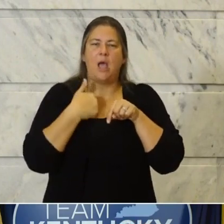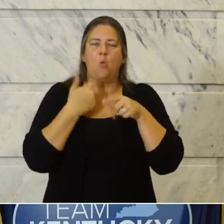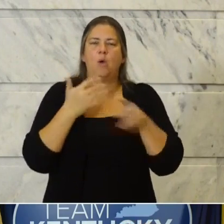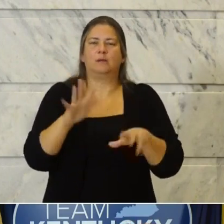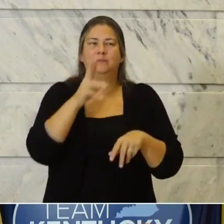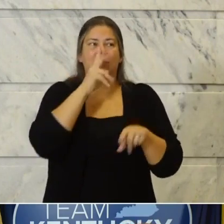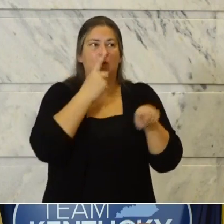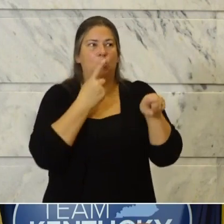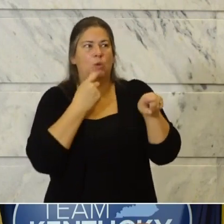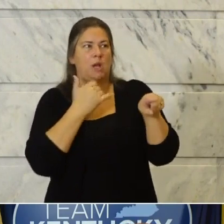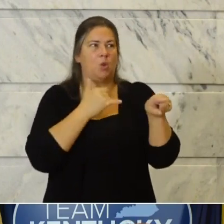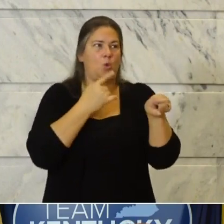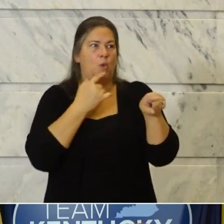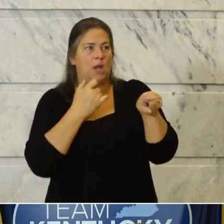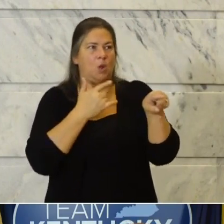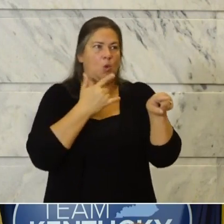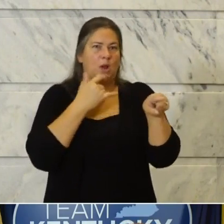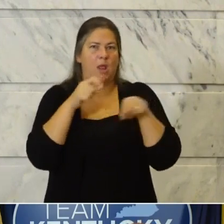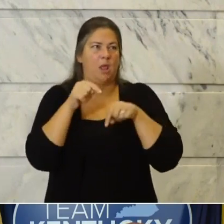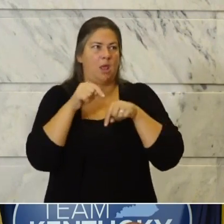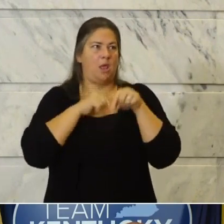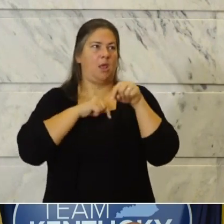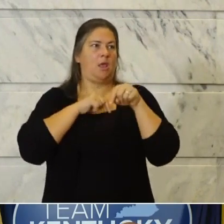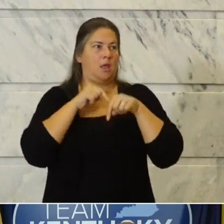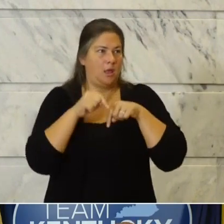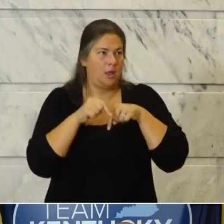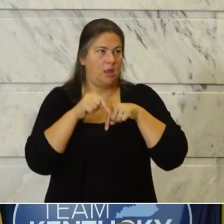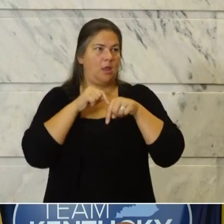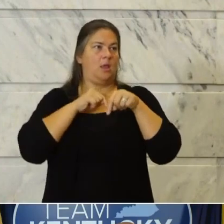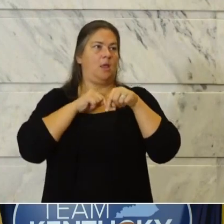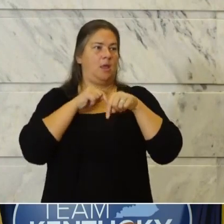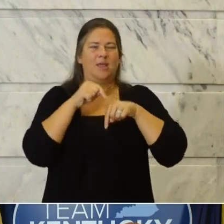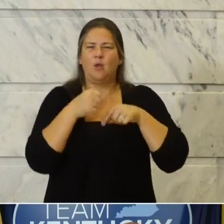when you hit, read your county needs to get back down to yellow again, and then